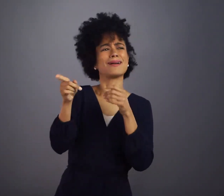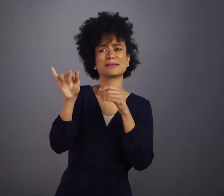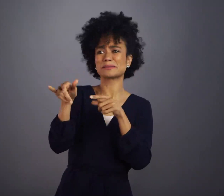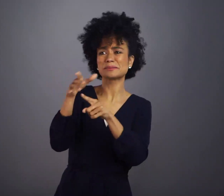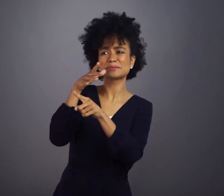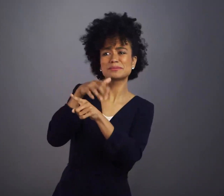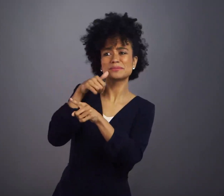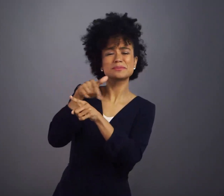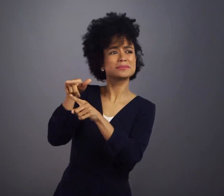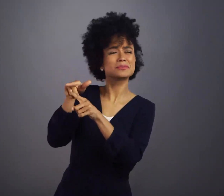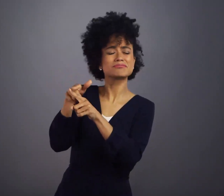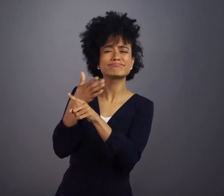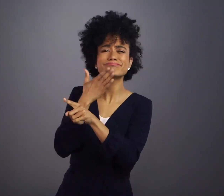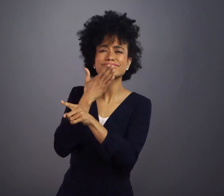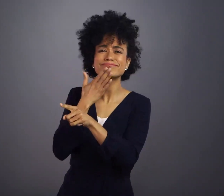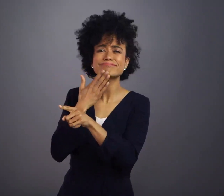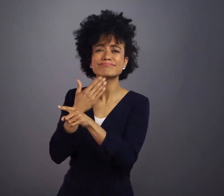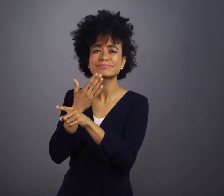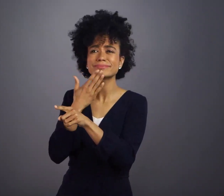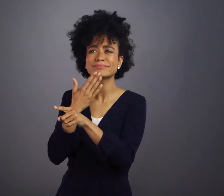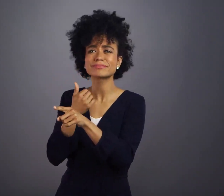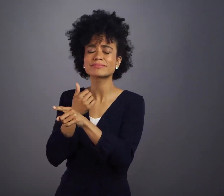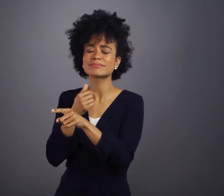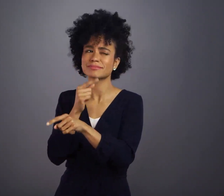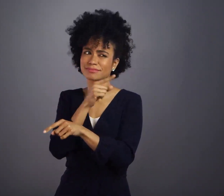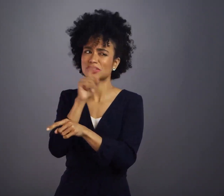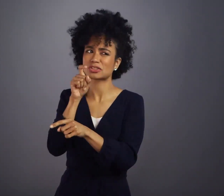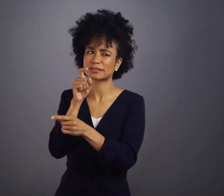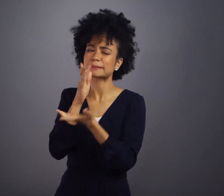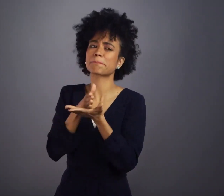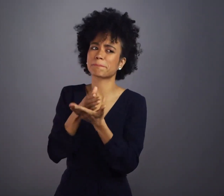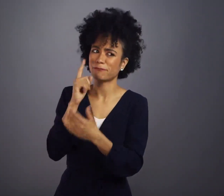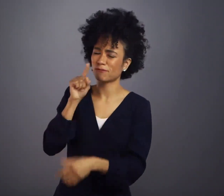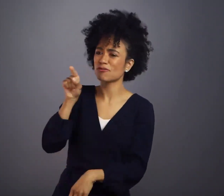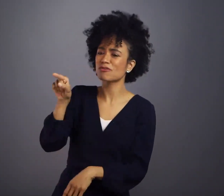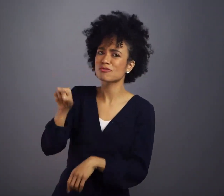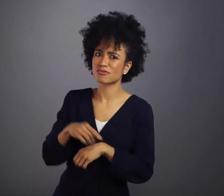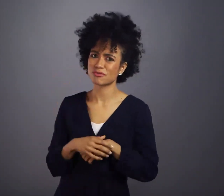"She's such a sweet girl, I should think he'd stop for her sake."